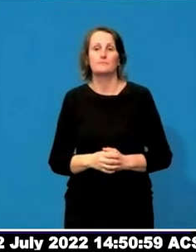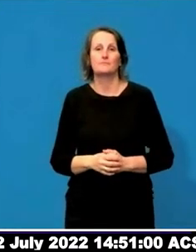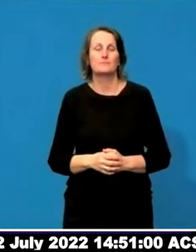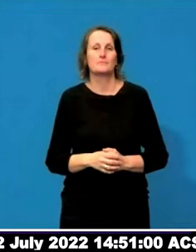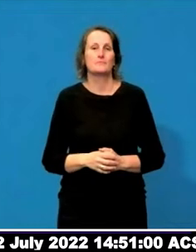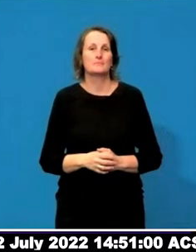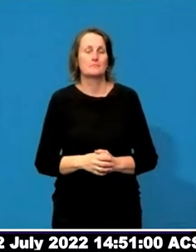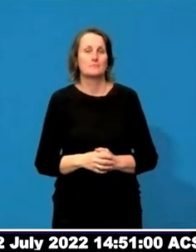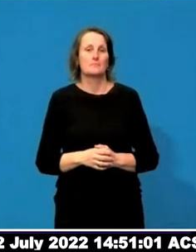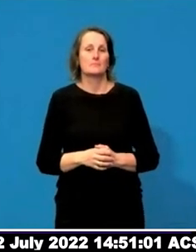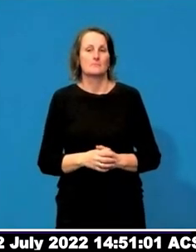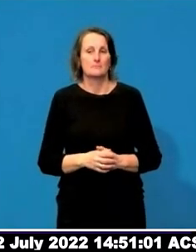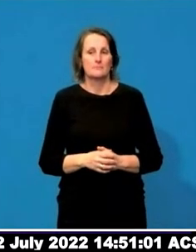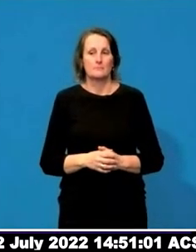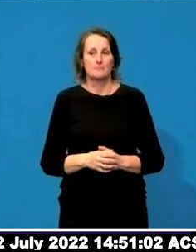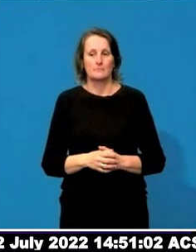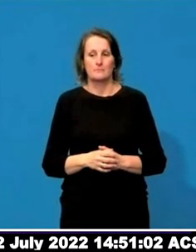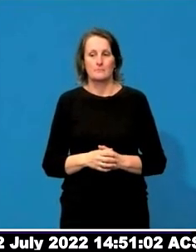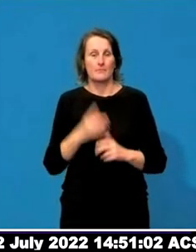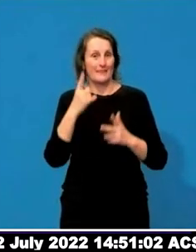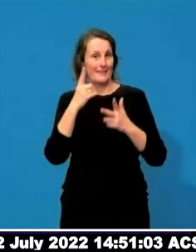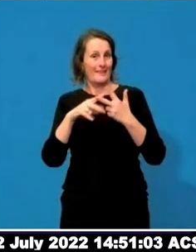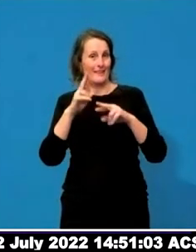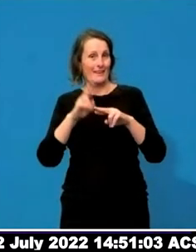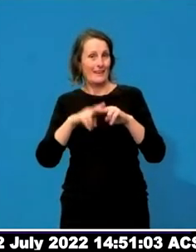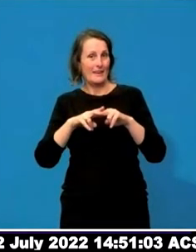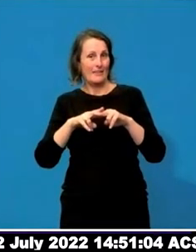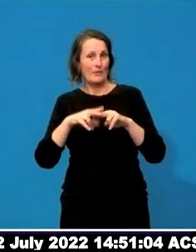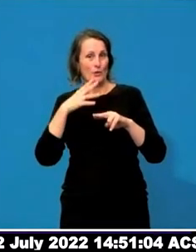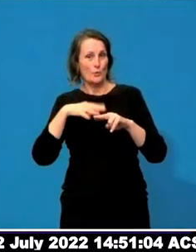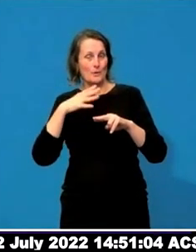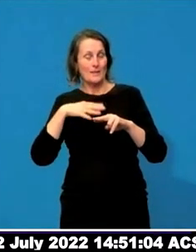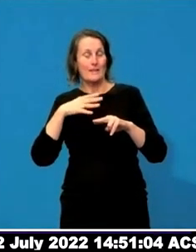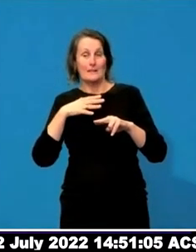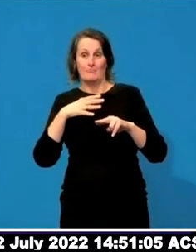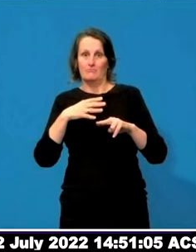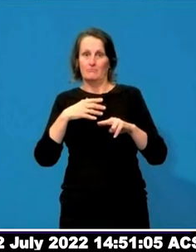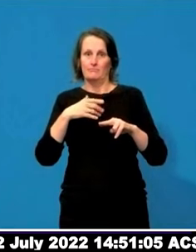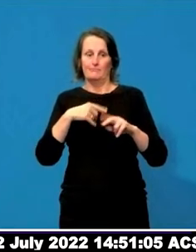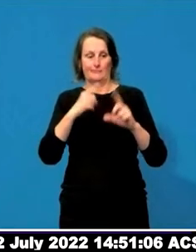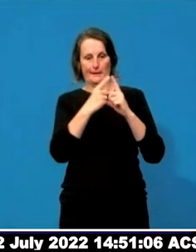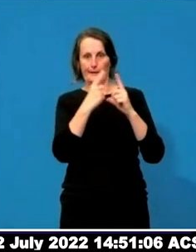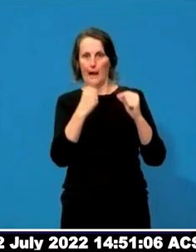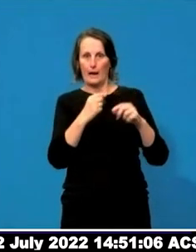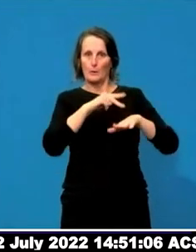for you to make those inquiries and secure those cards for a potential employee?